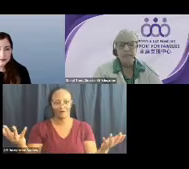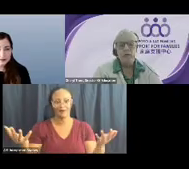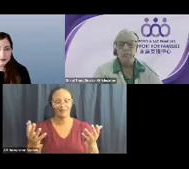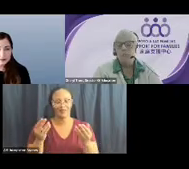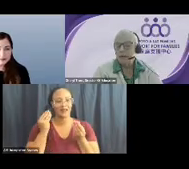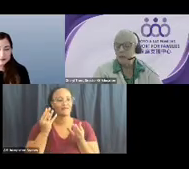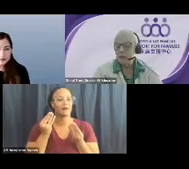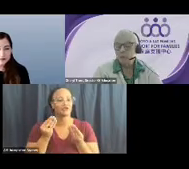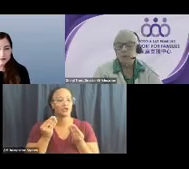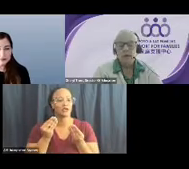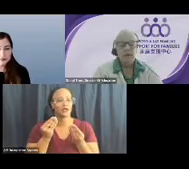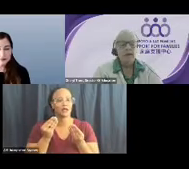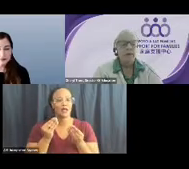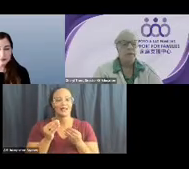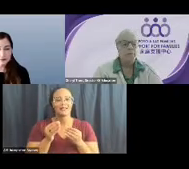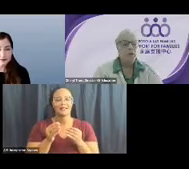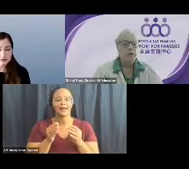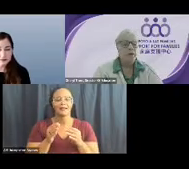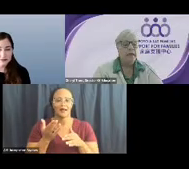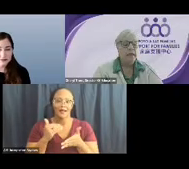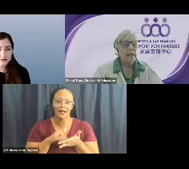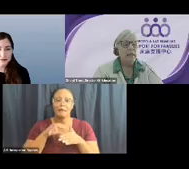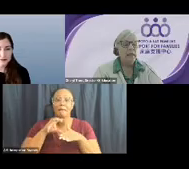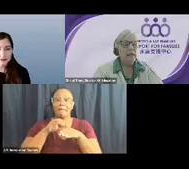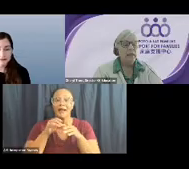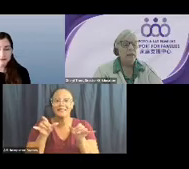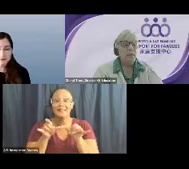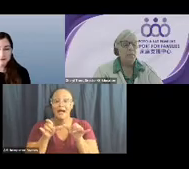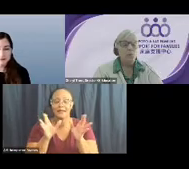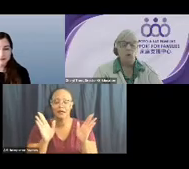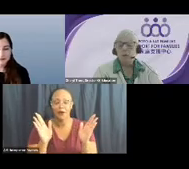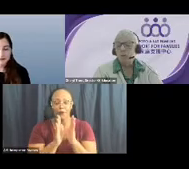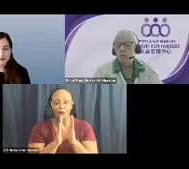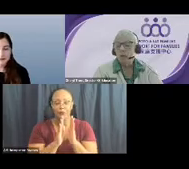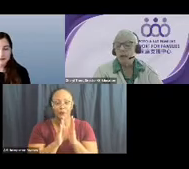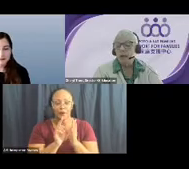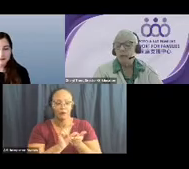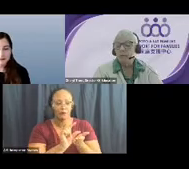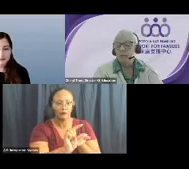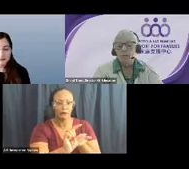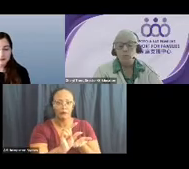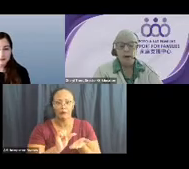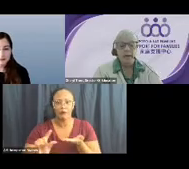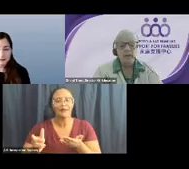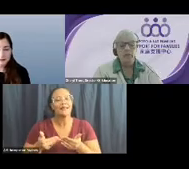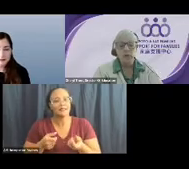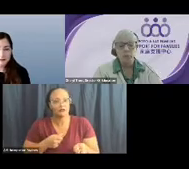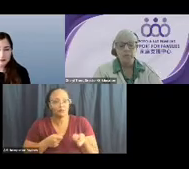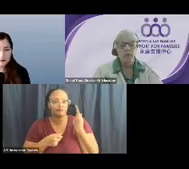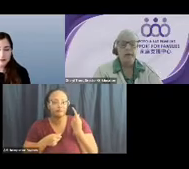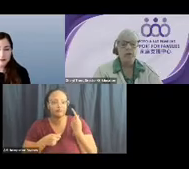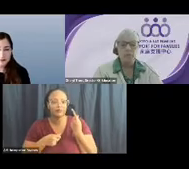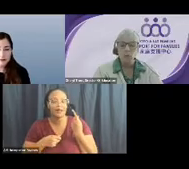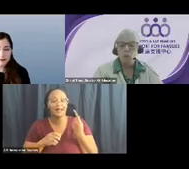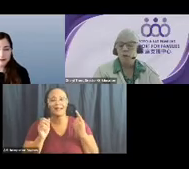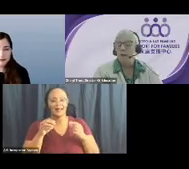pieces that are manageable. Um sharing it in multiple kinds of of ways. So visual information,